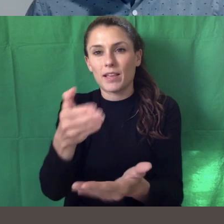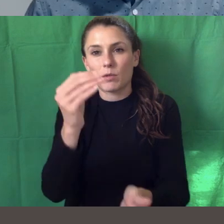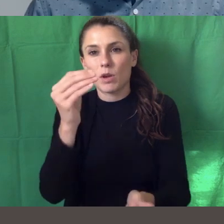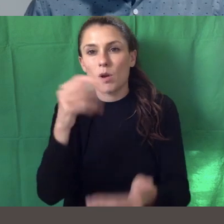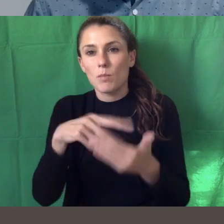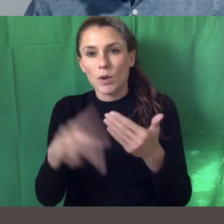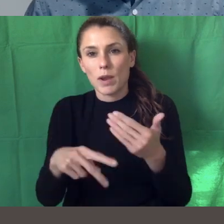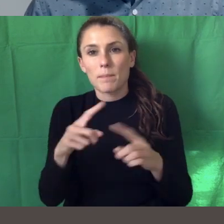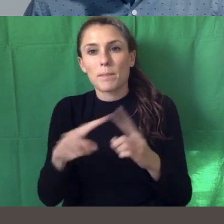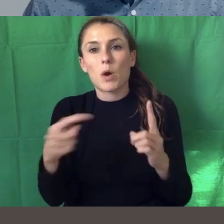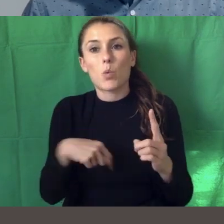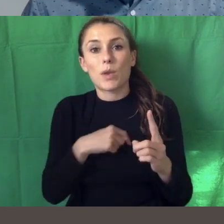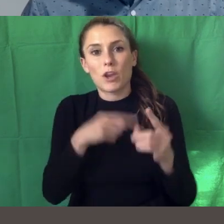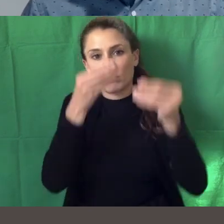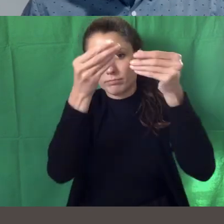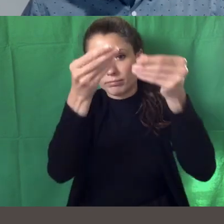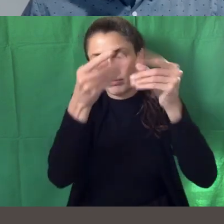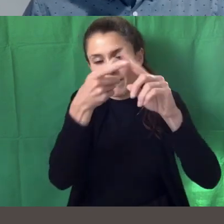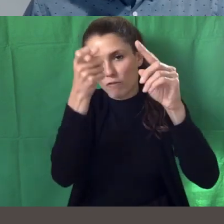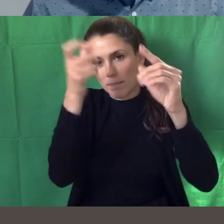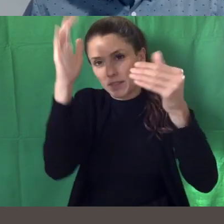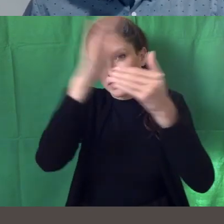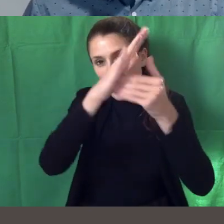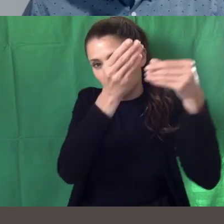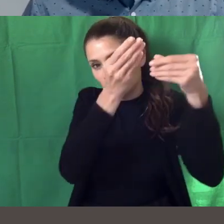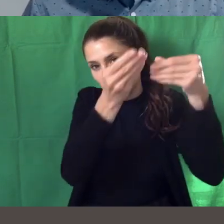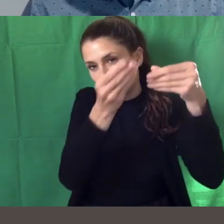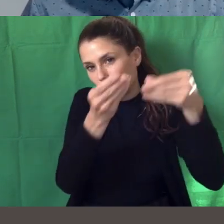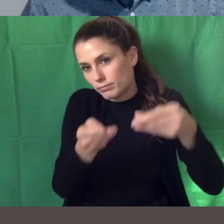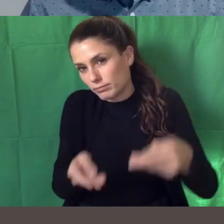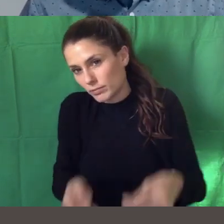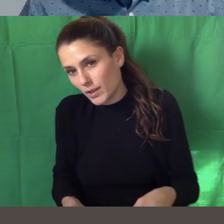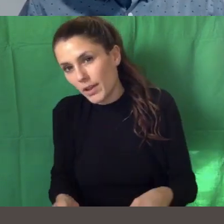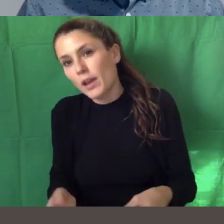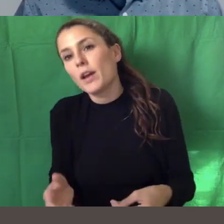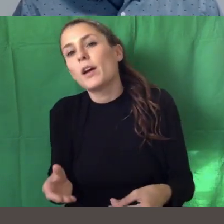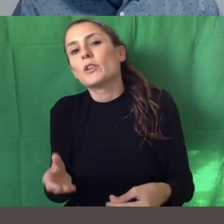But we're entering the grammar from the top, so we'll build our tree from the top as well.